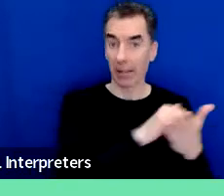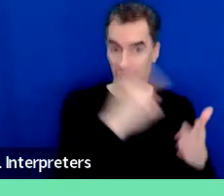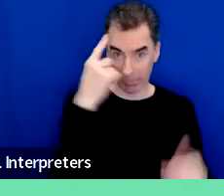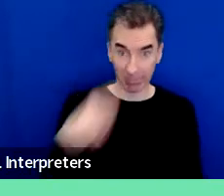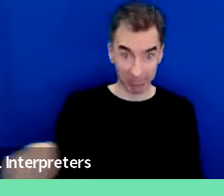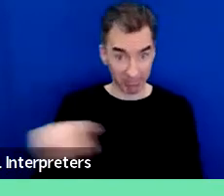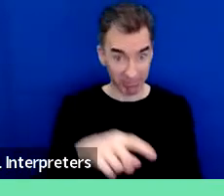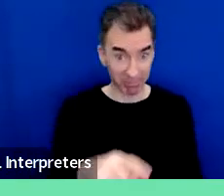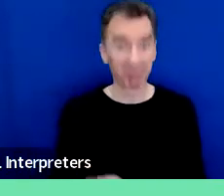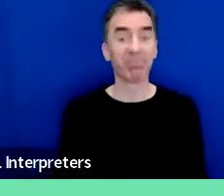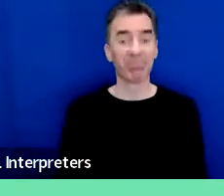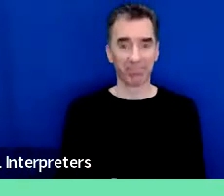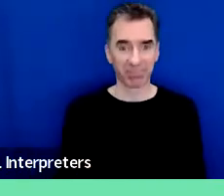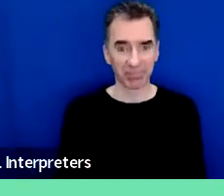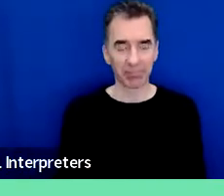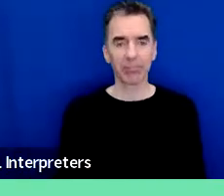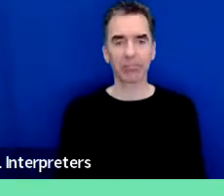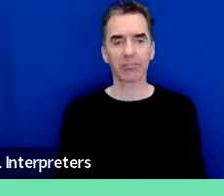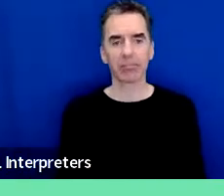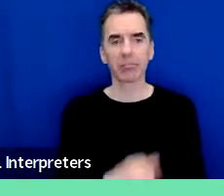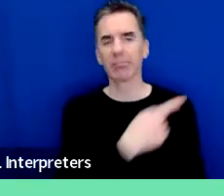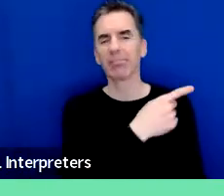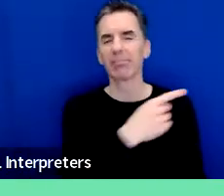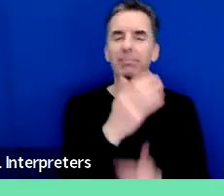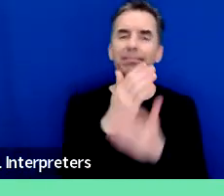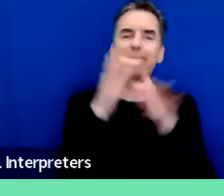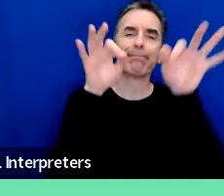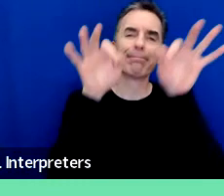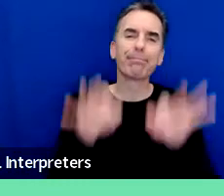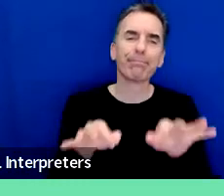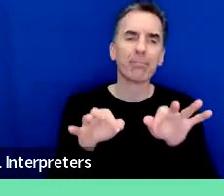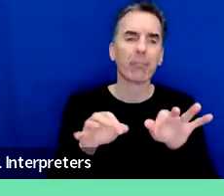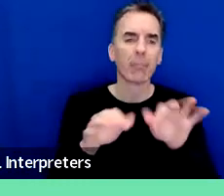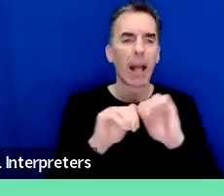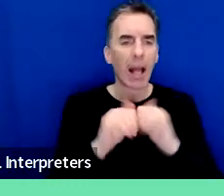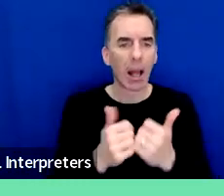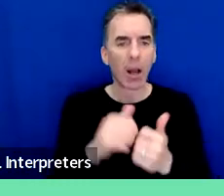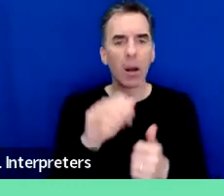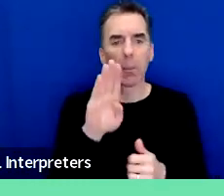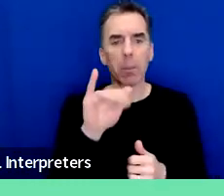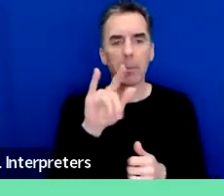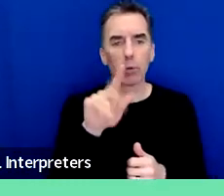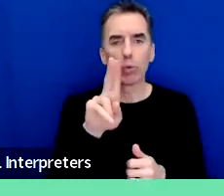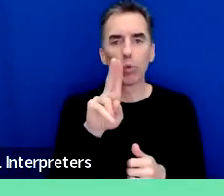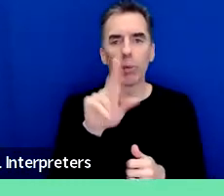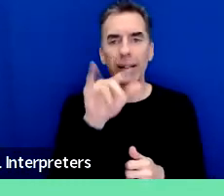So here I've included some instructions for you to add the Bible. You link to your canvas courses.